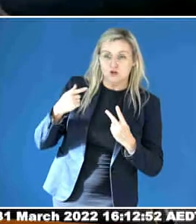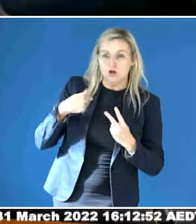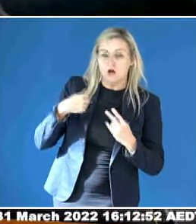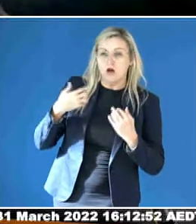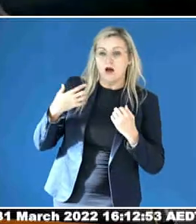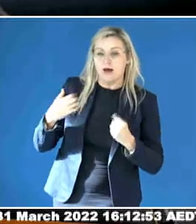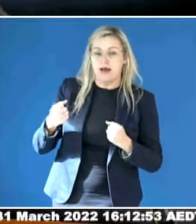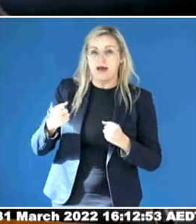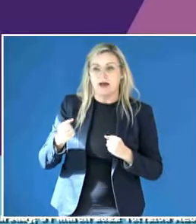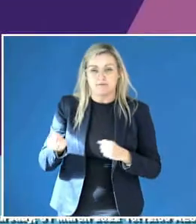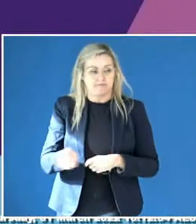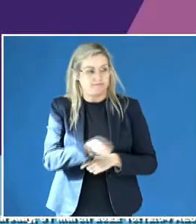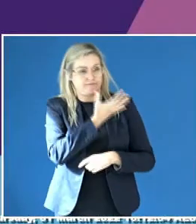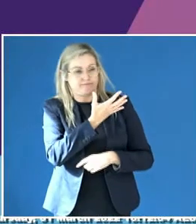warnings and the telephone numbers.